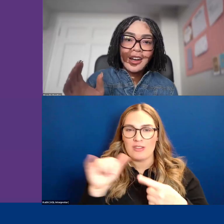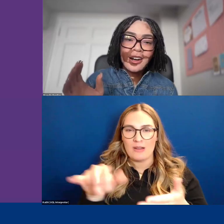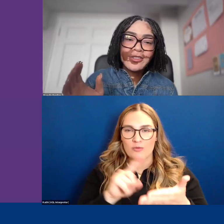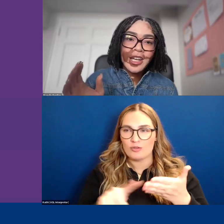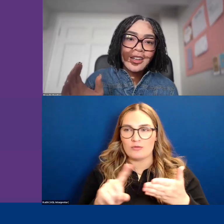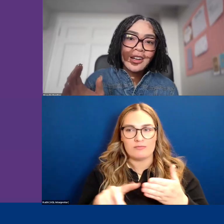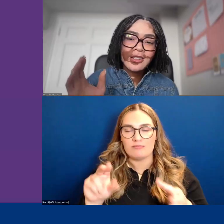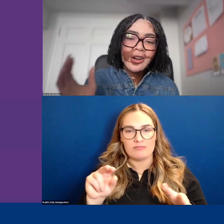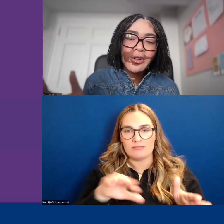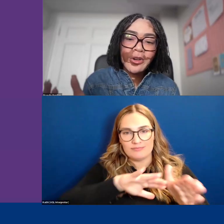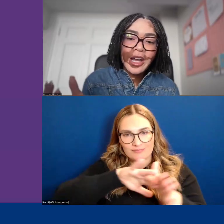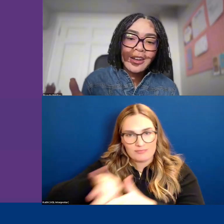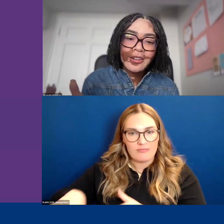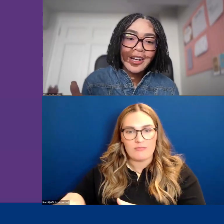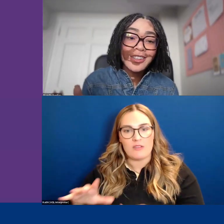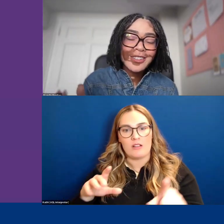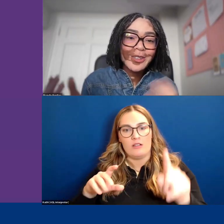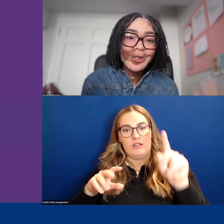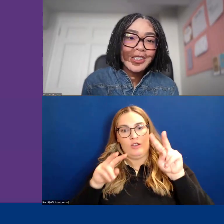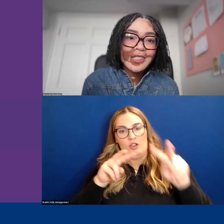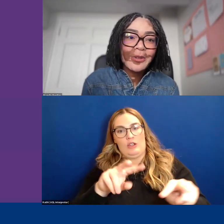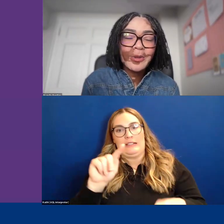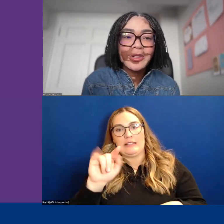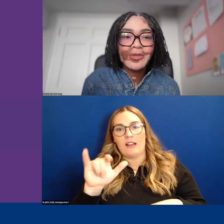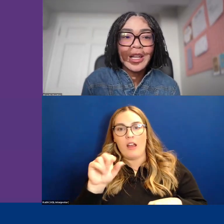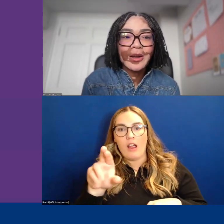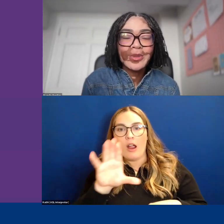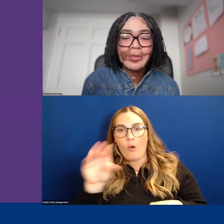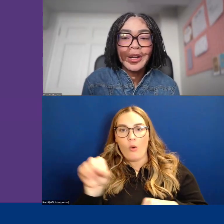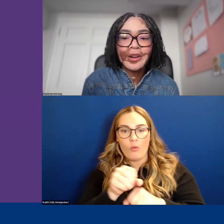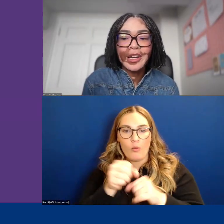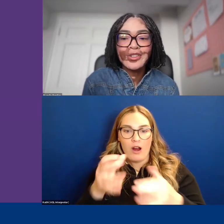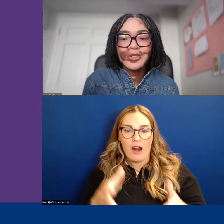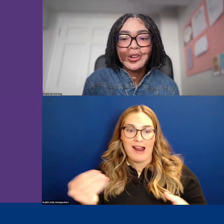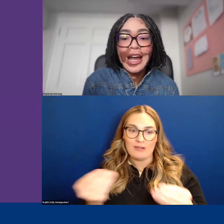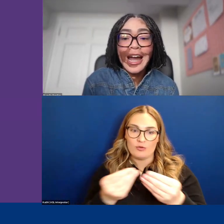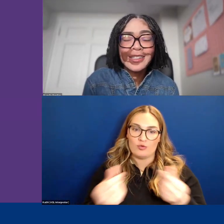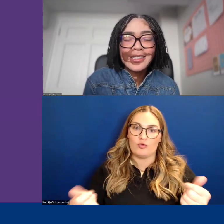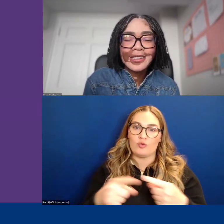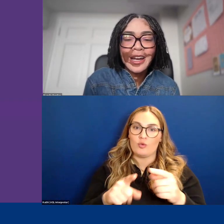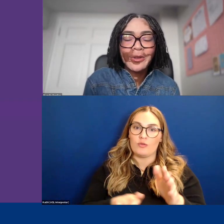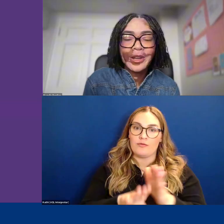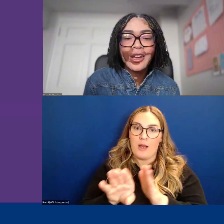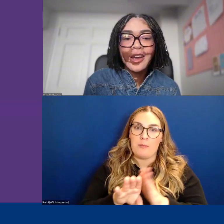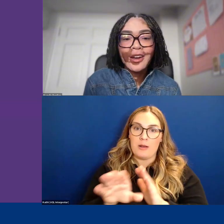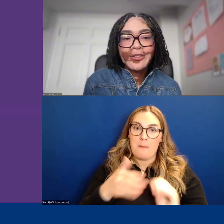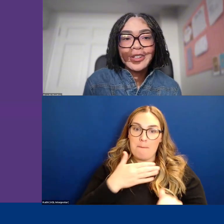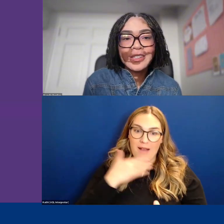of Taylor as a co-creator and the solutions that we will develop to better ensure access and equity for